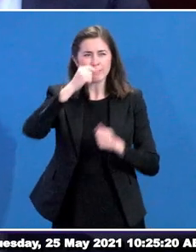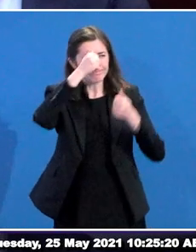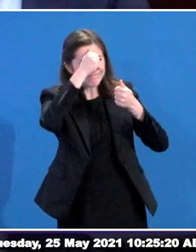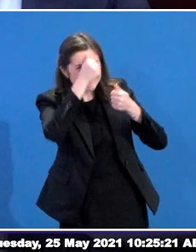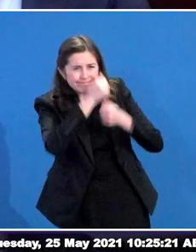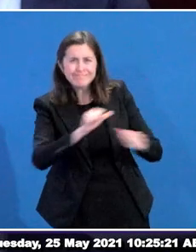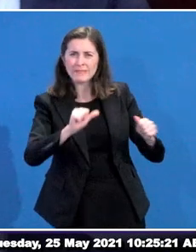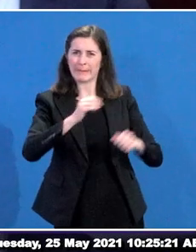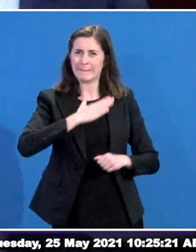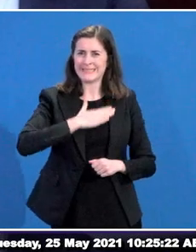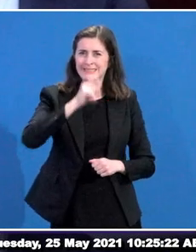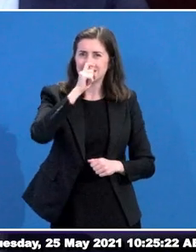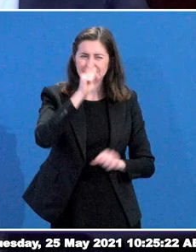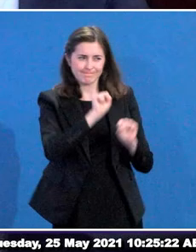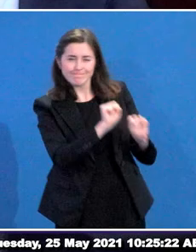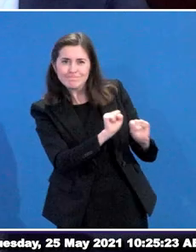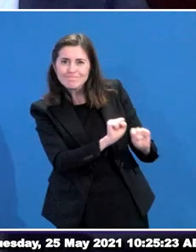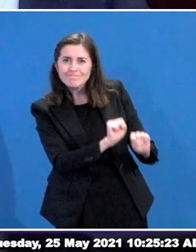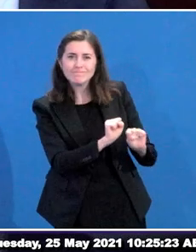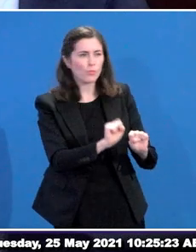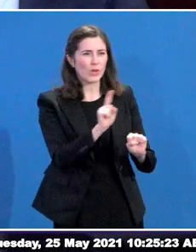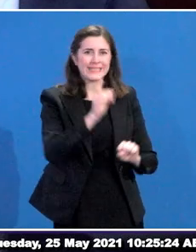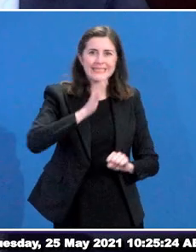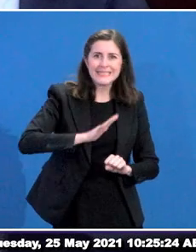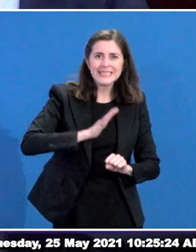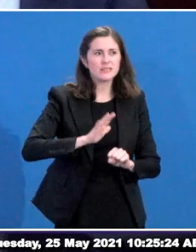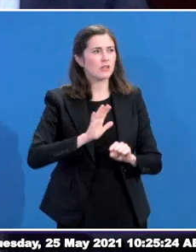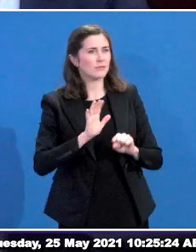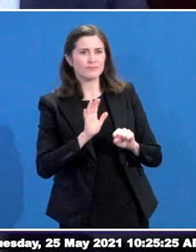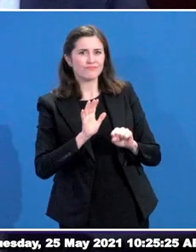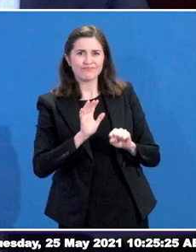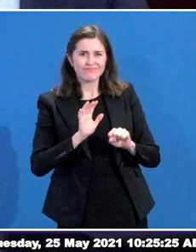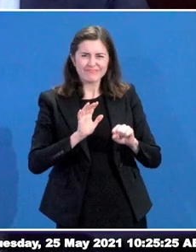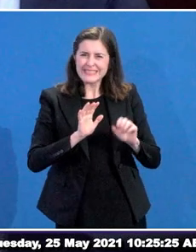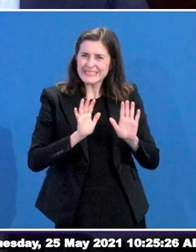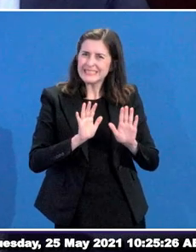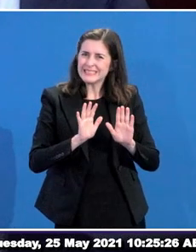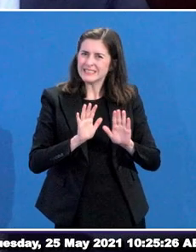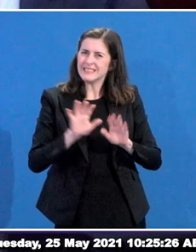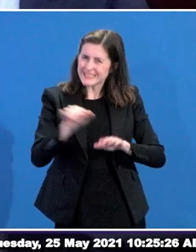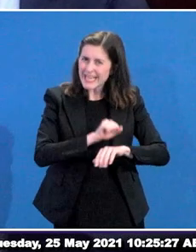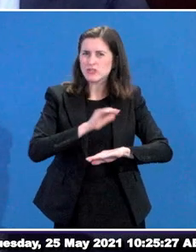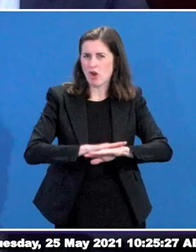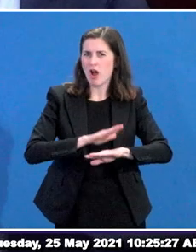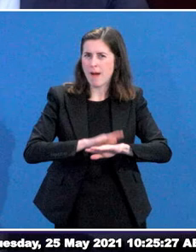and what's involved in her care and her circle of supports and all the complexities that come with her.